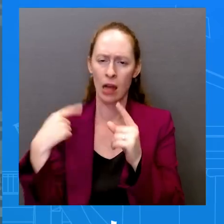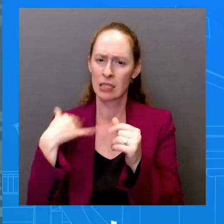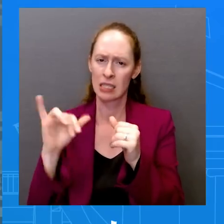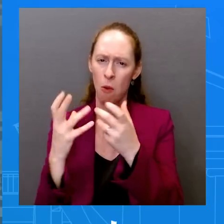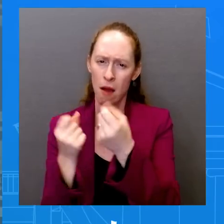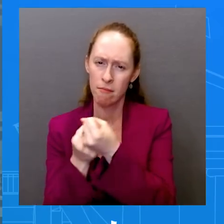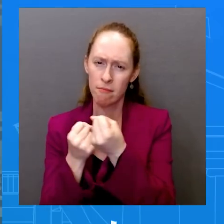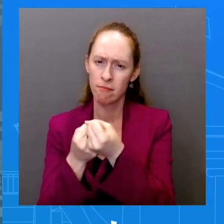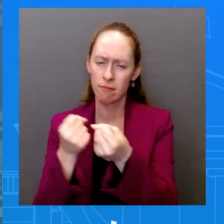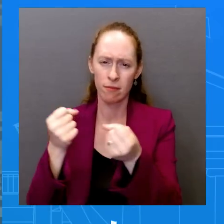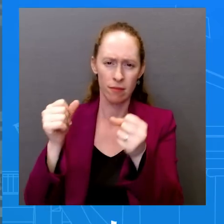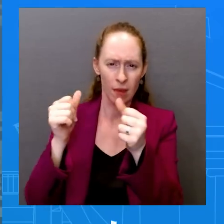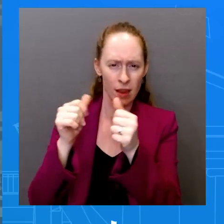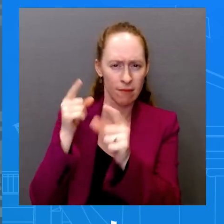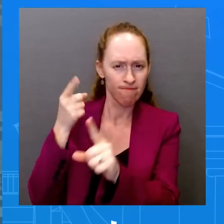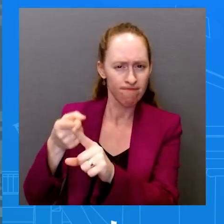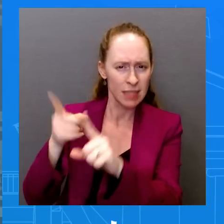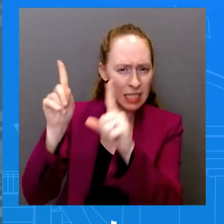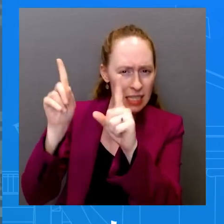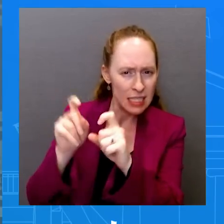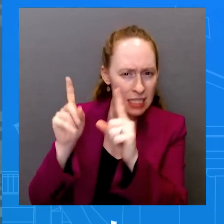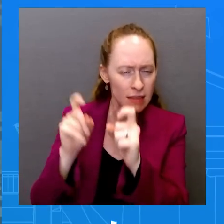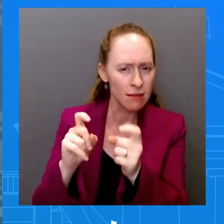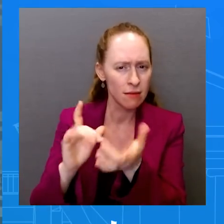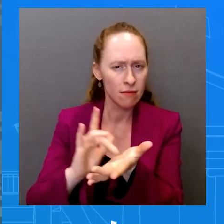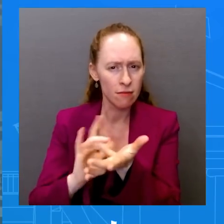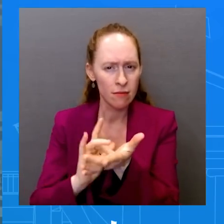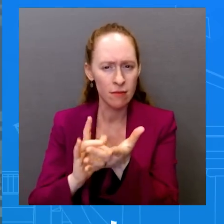and launching a new pilot program to further expand testing.